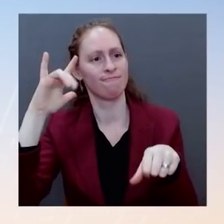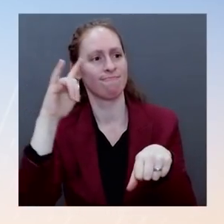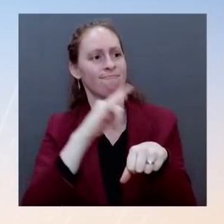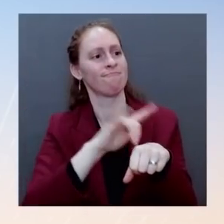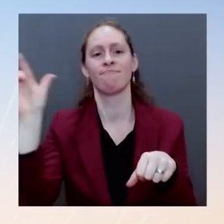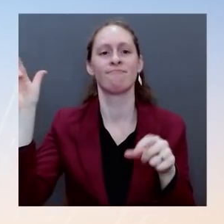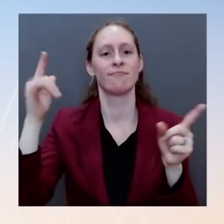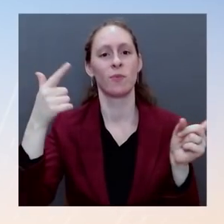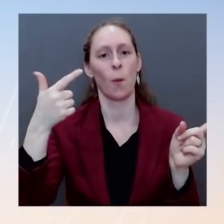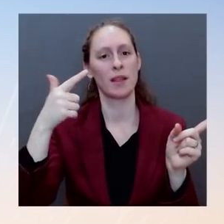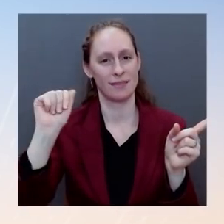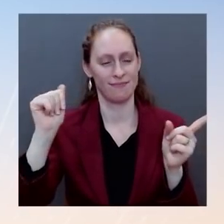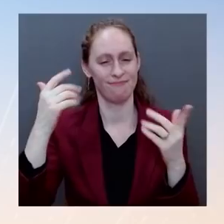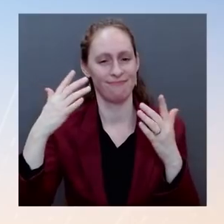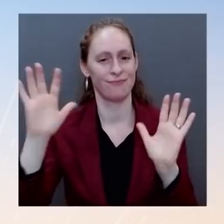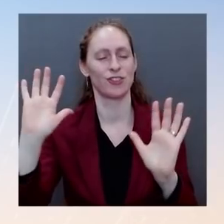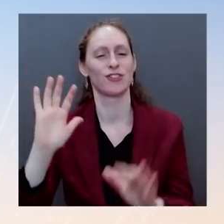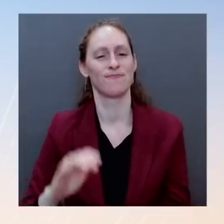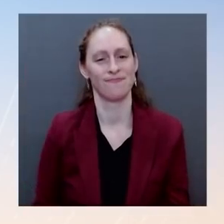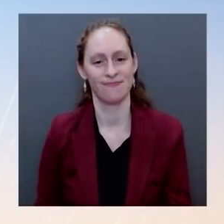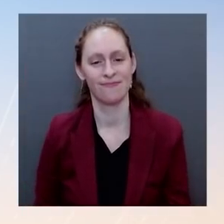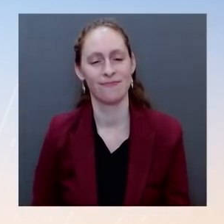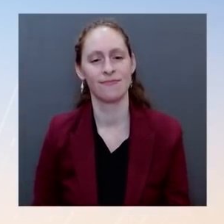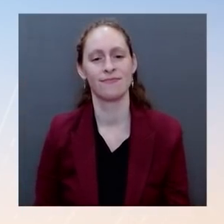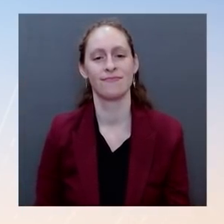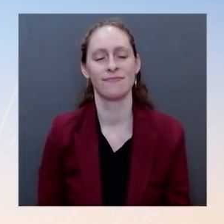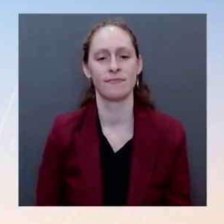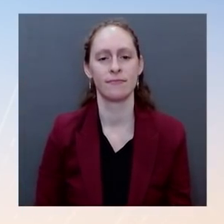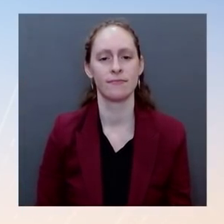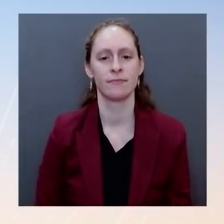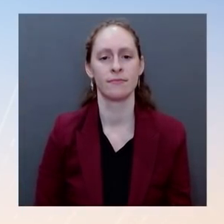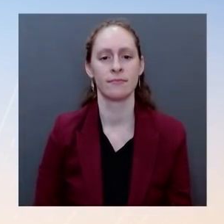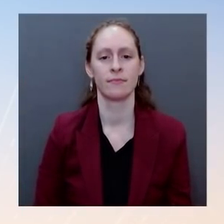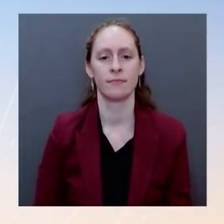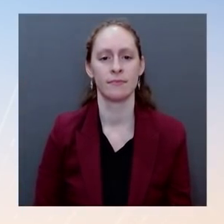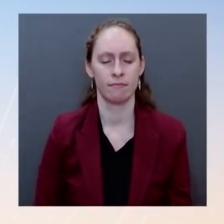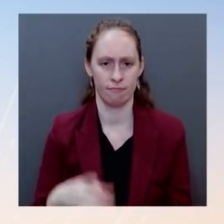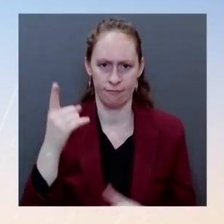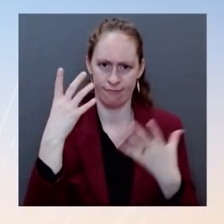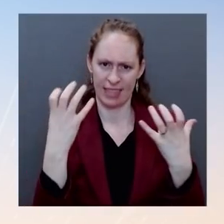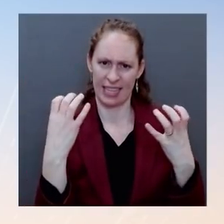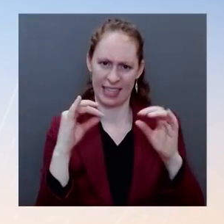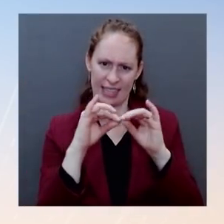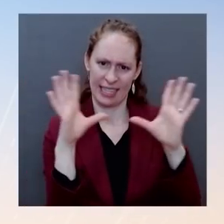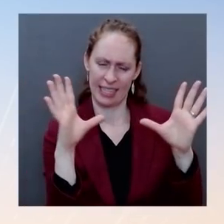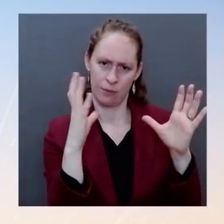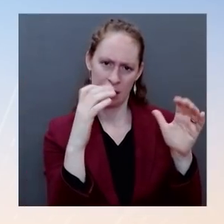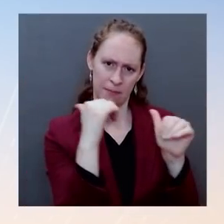The Brennan Center for Justice says nearly a hundred more bills are pending this year in statehouses across the country.